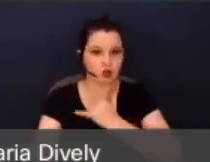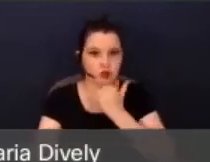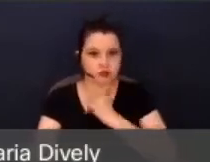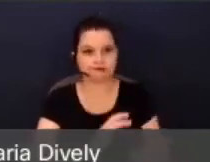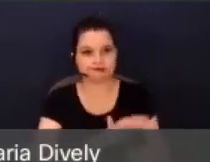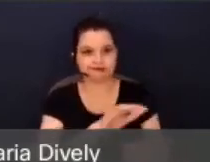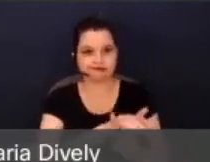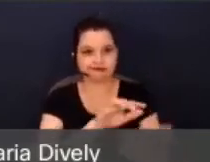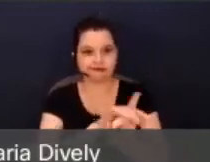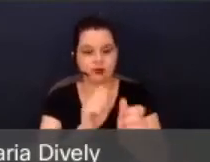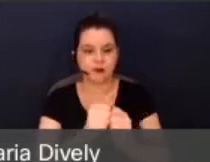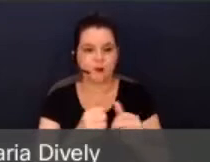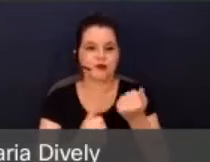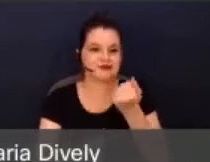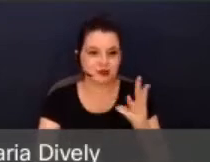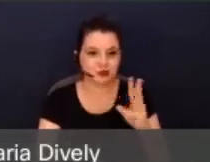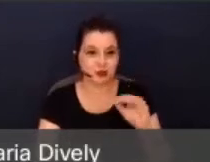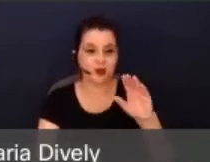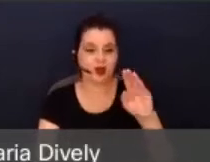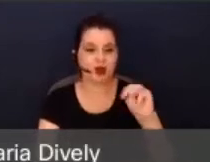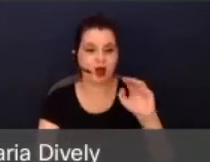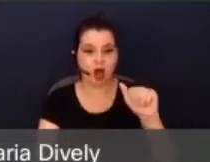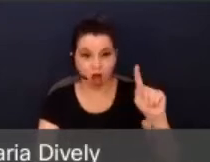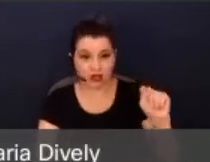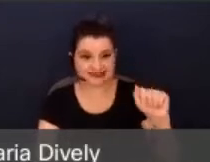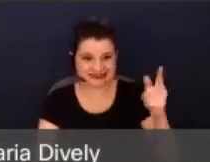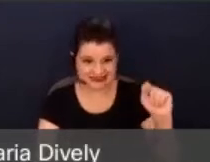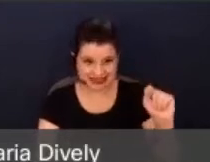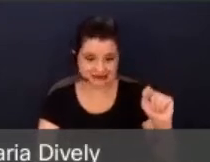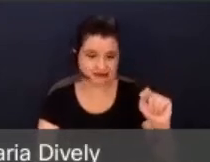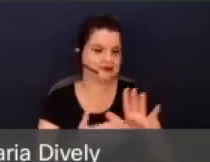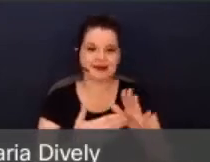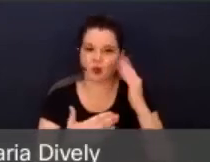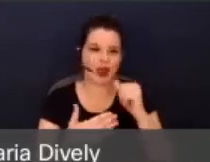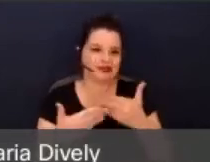that multiple alt text for one image, and that's why I generally don't group things together.